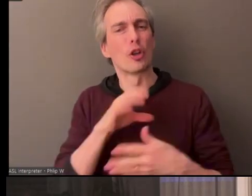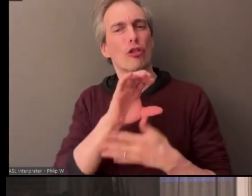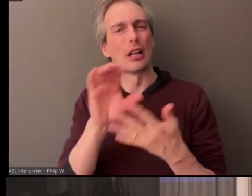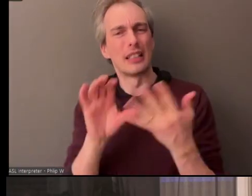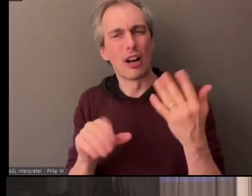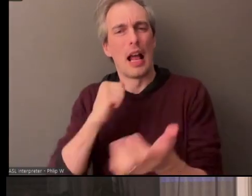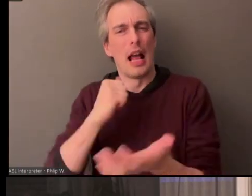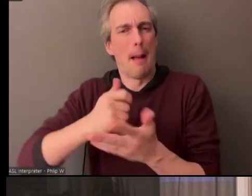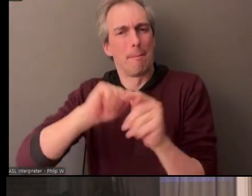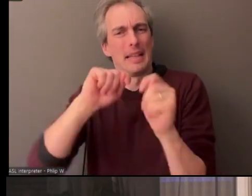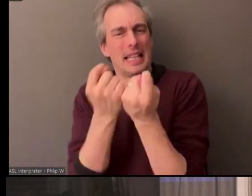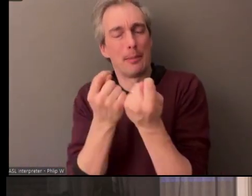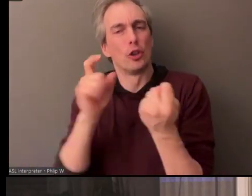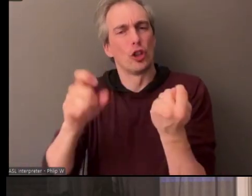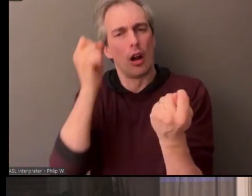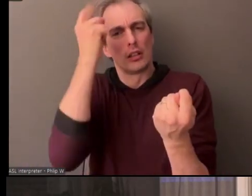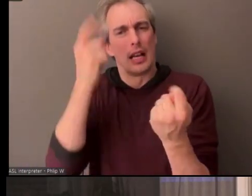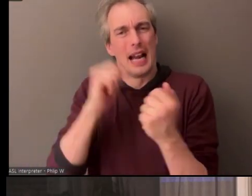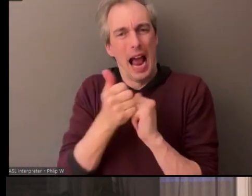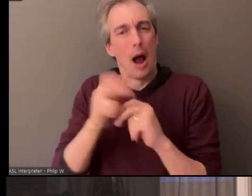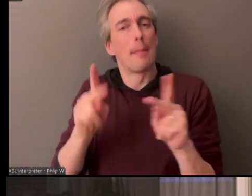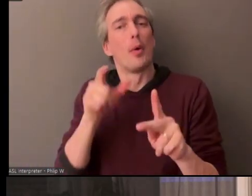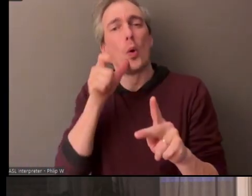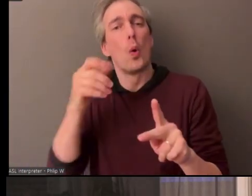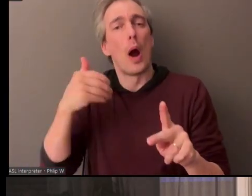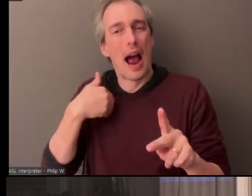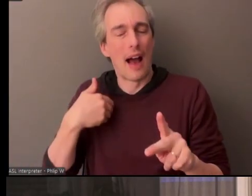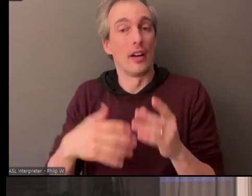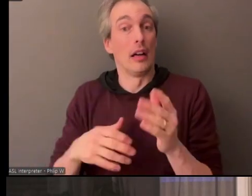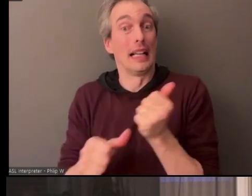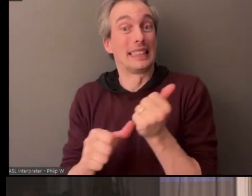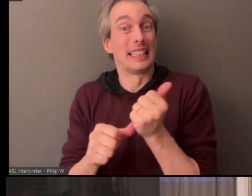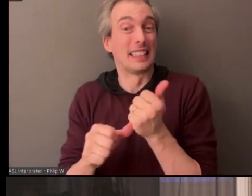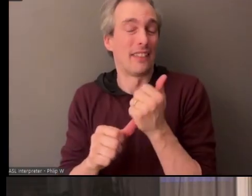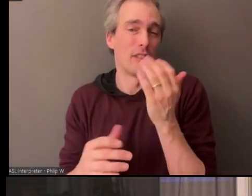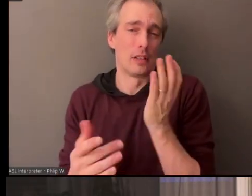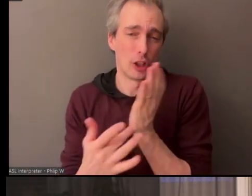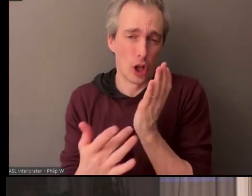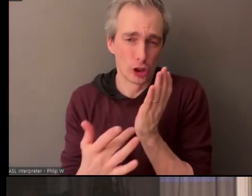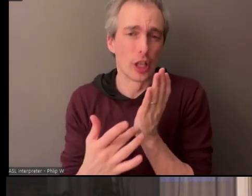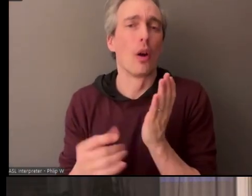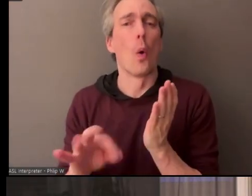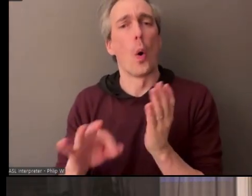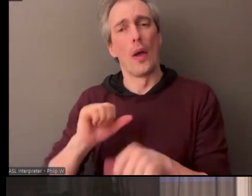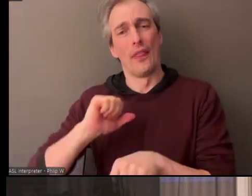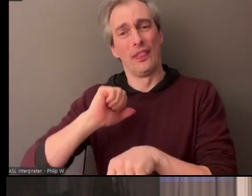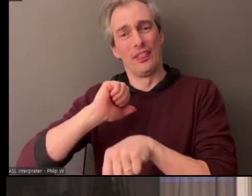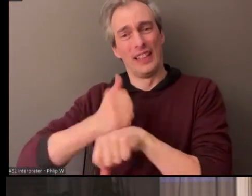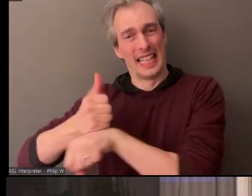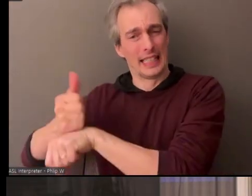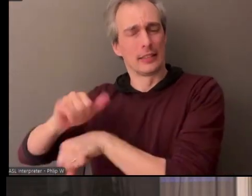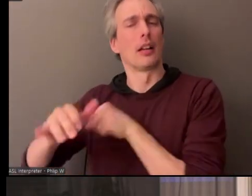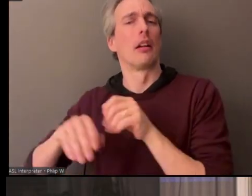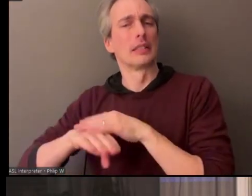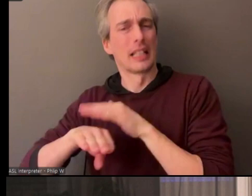Or just settings on their devices that we consider accessibility settings. So... Here's a common structure of a user story.